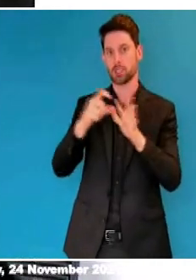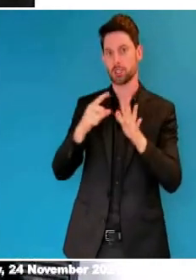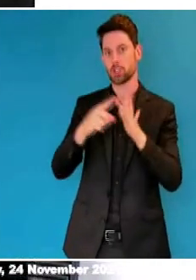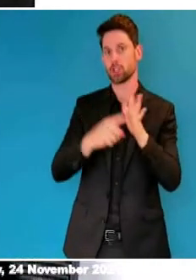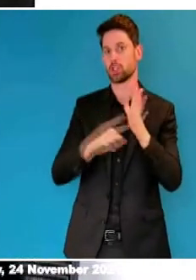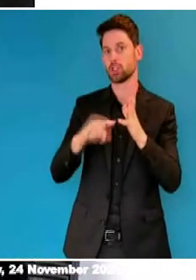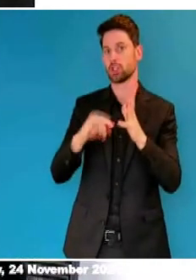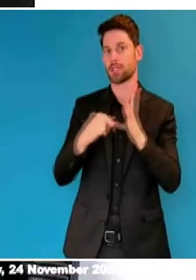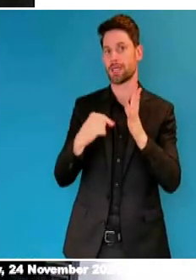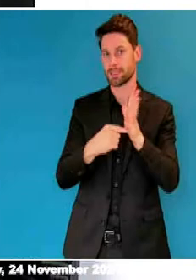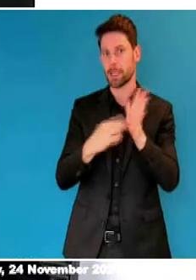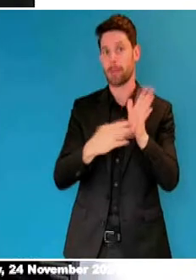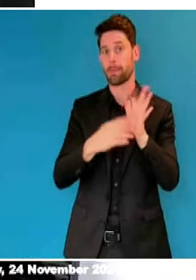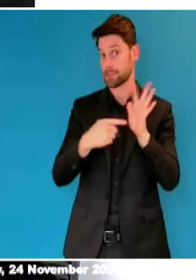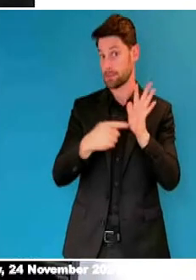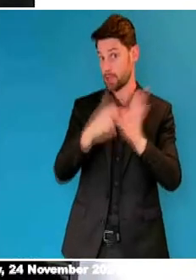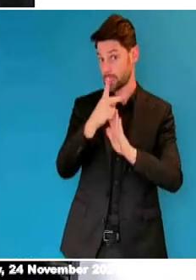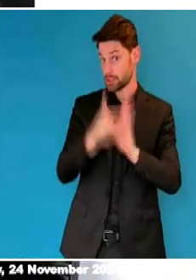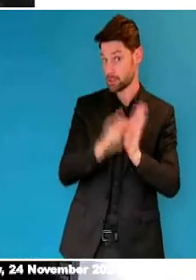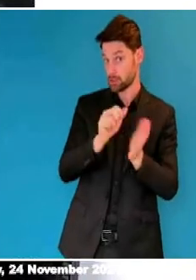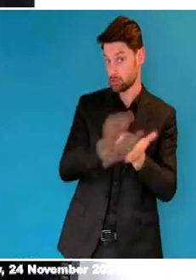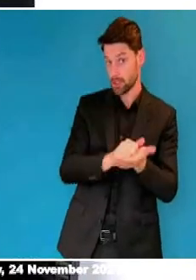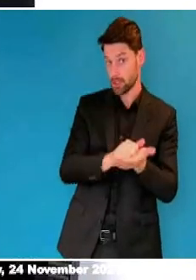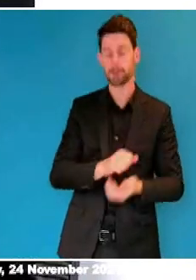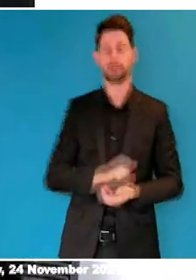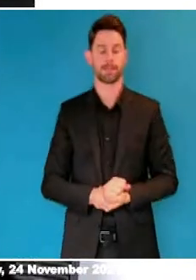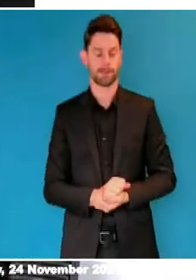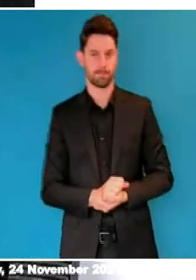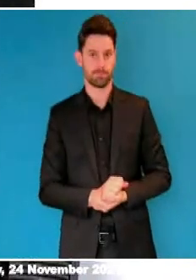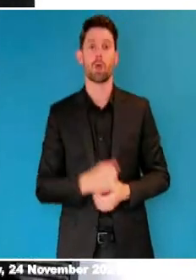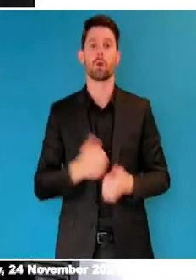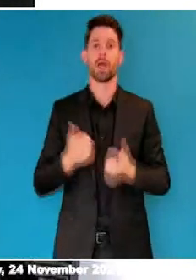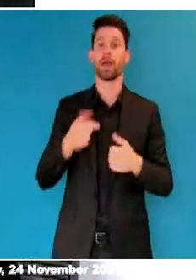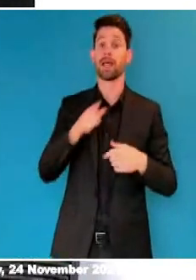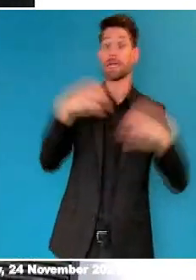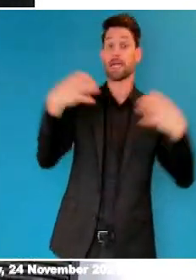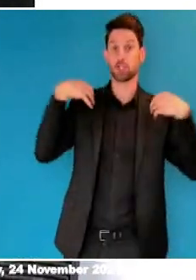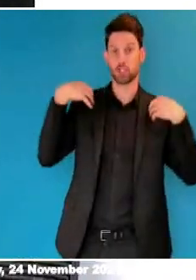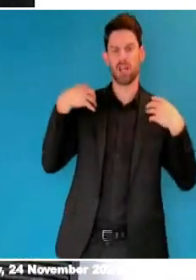Commissioners, you will find that in BundleÂ B at Tab 87.